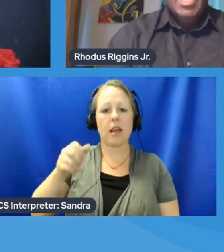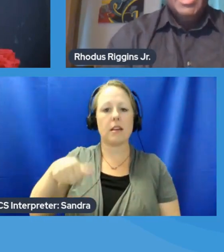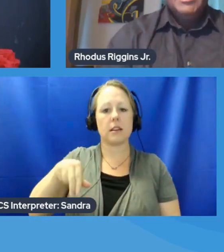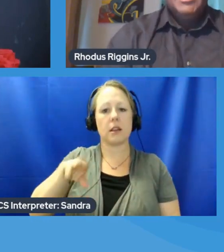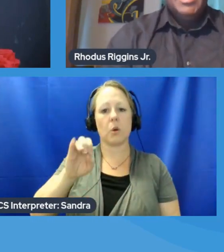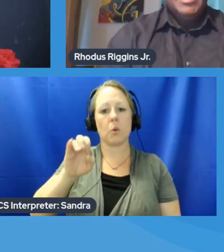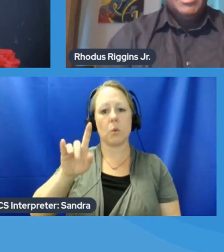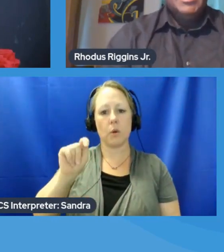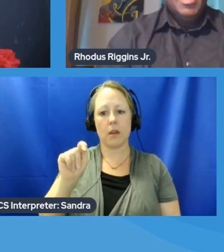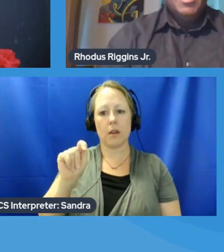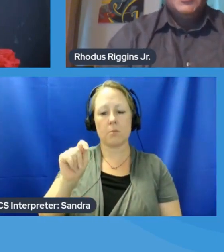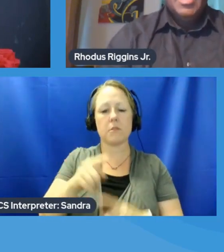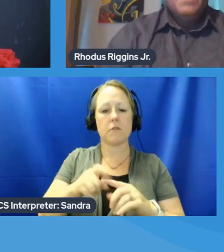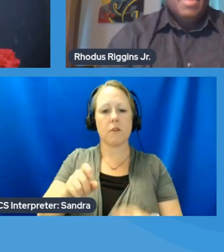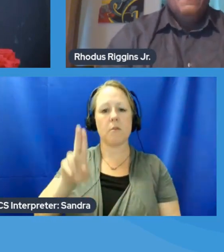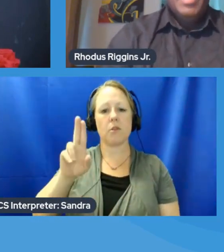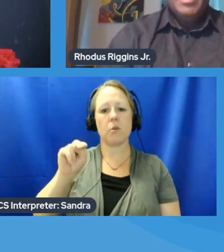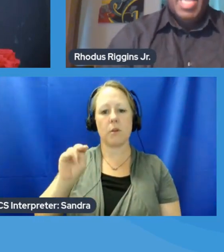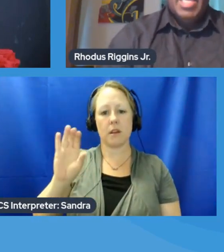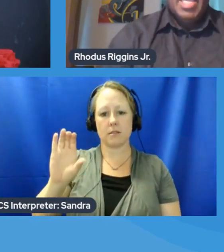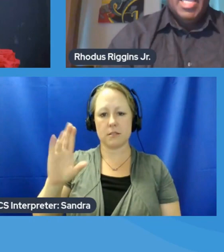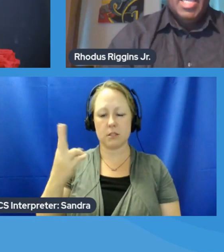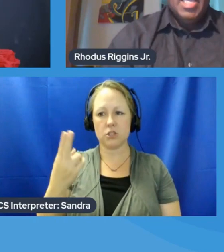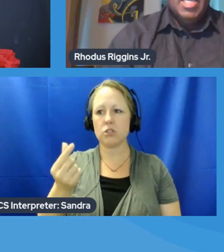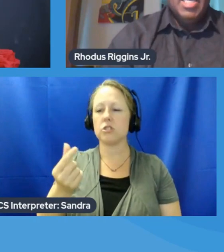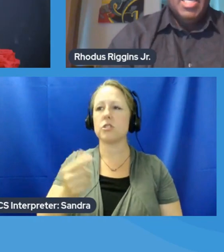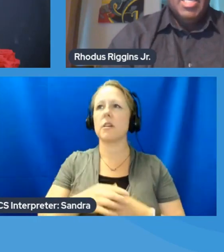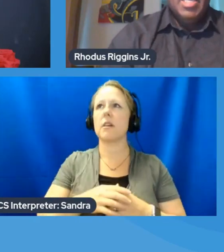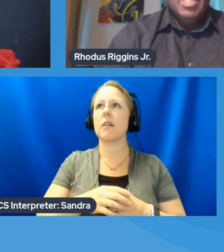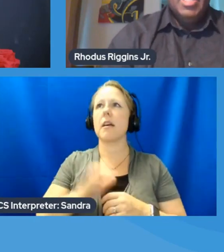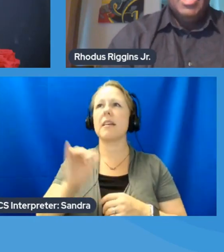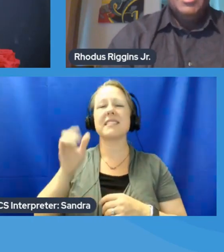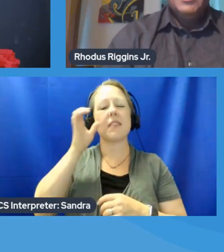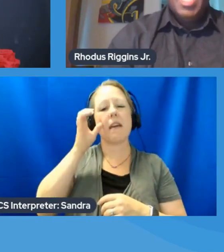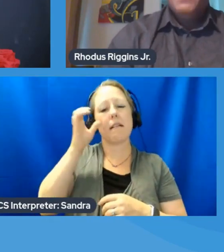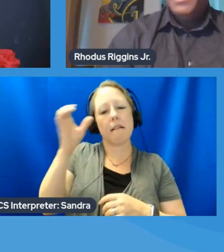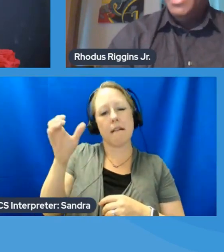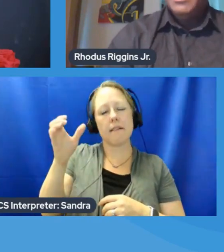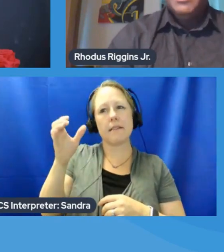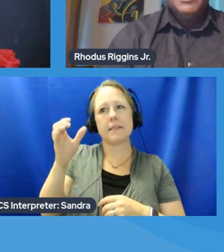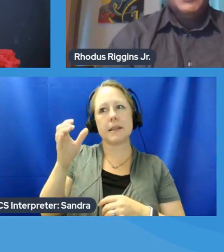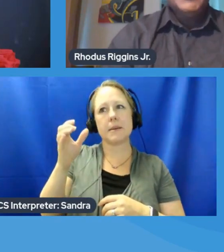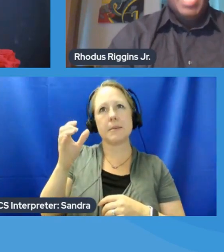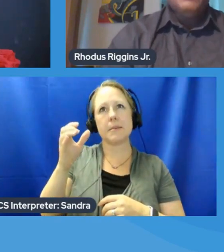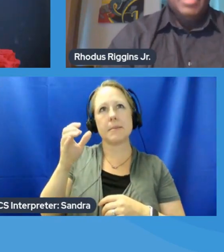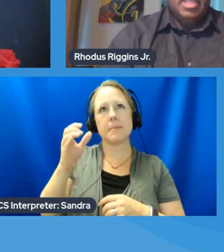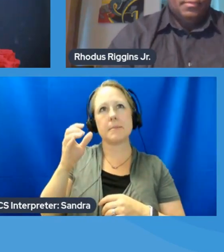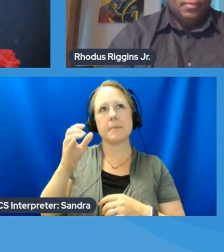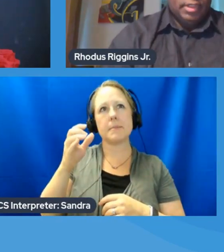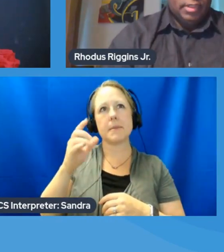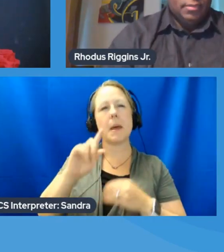is this concept of rethinking technical assistance outcomes.